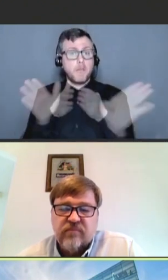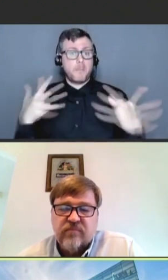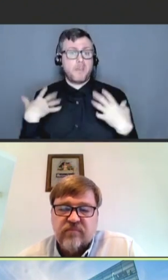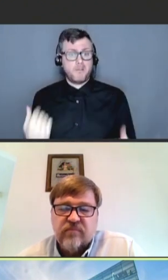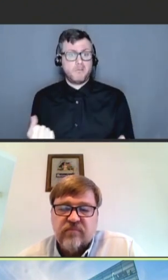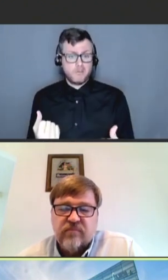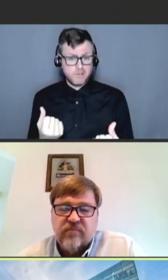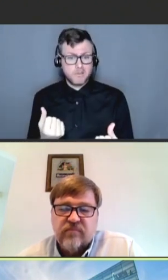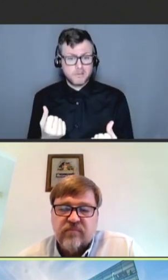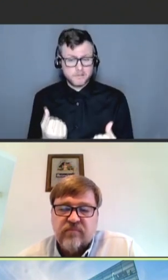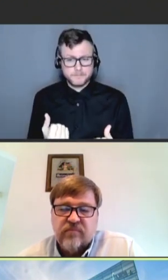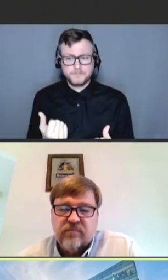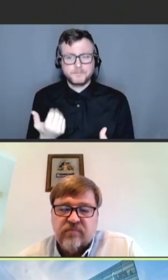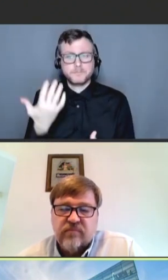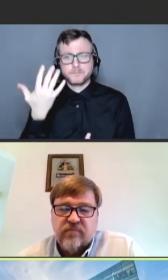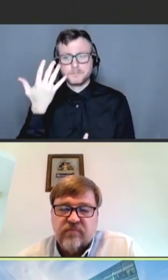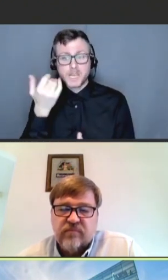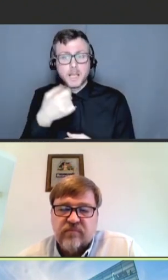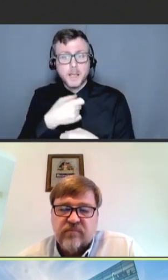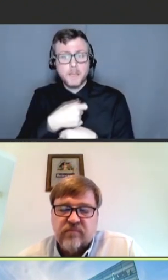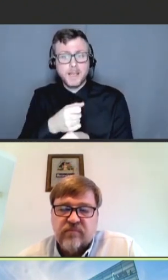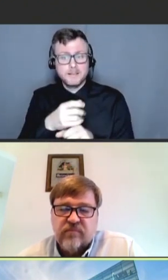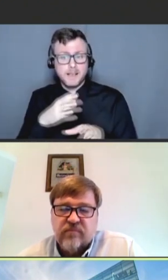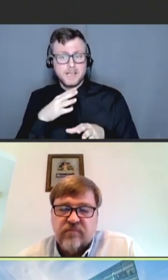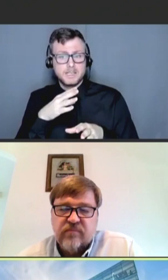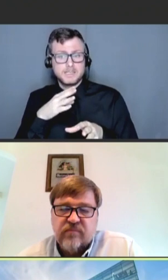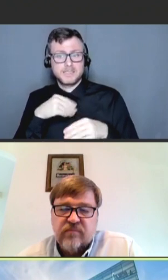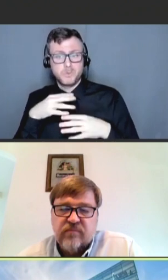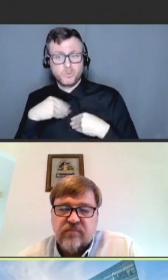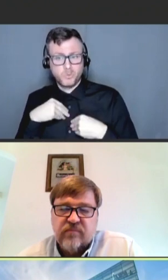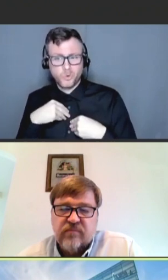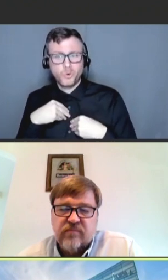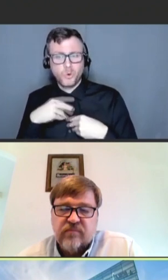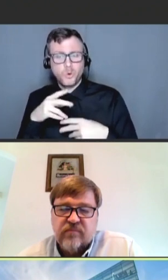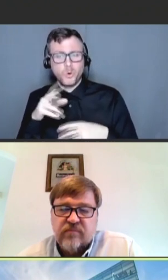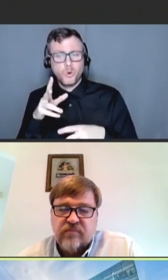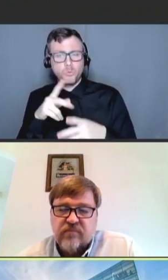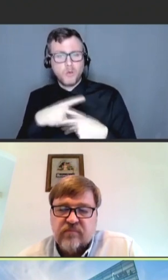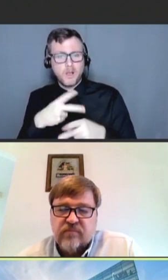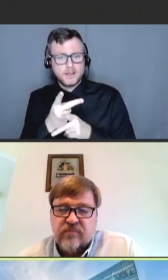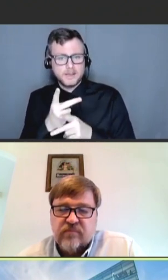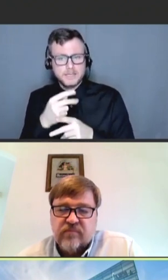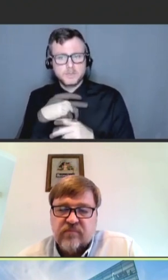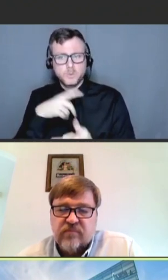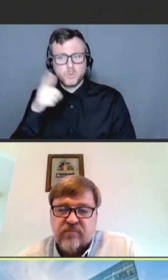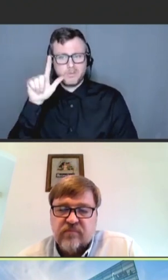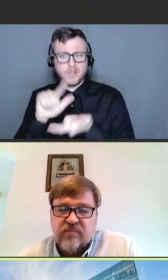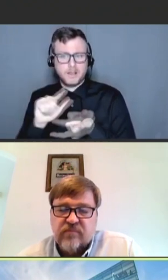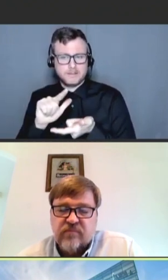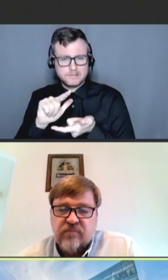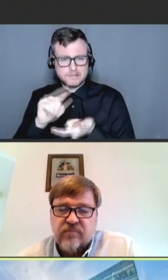a -- creates acceptable products to lower -- lessen disease burden, is also key.